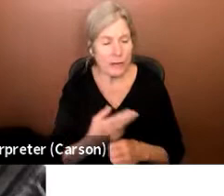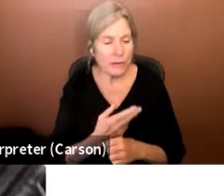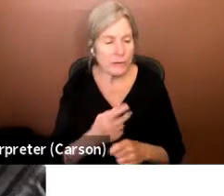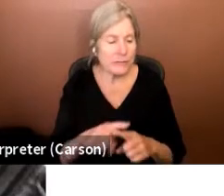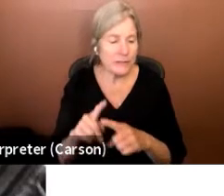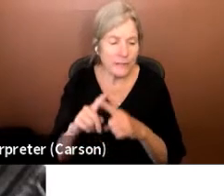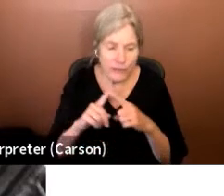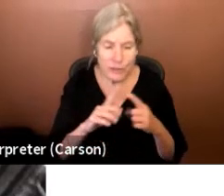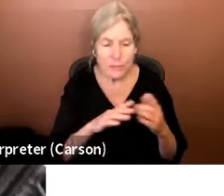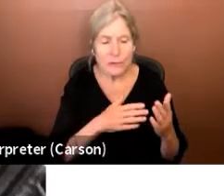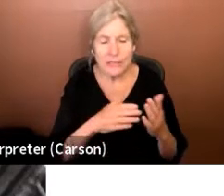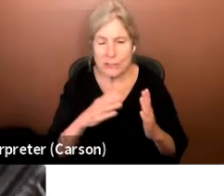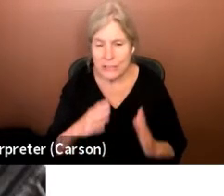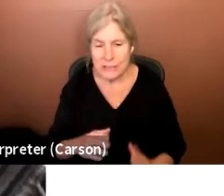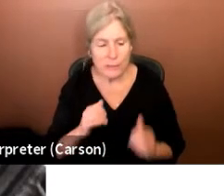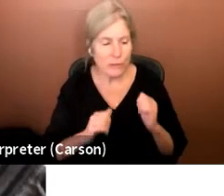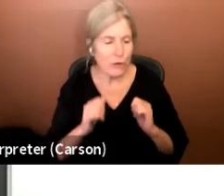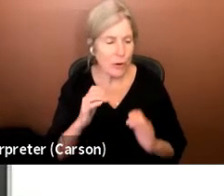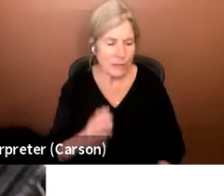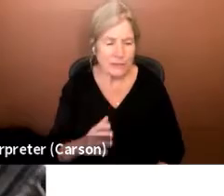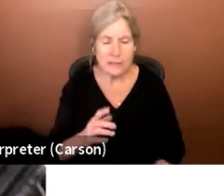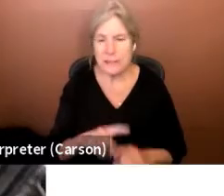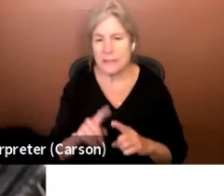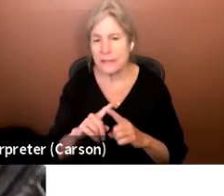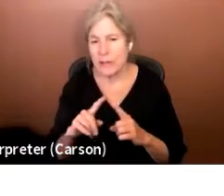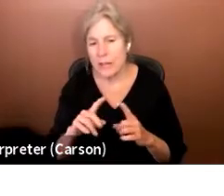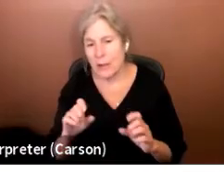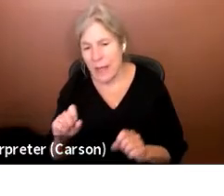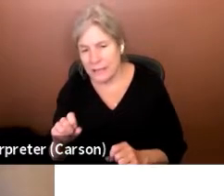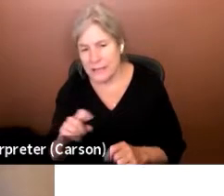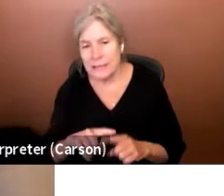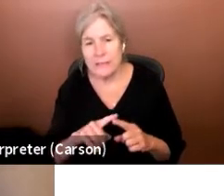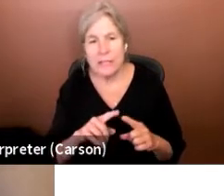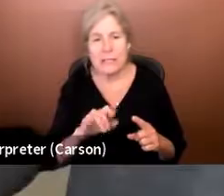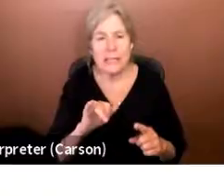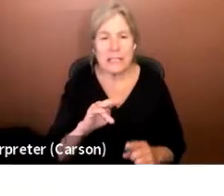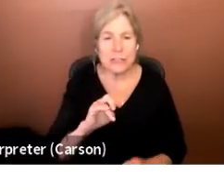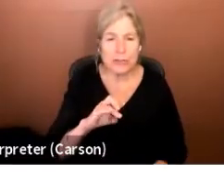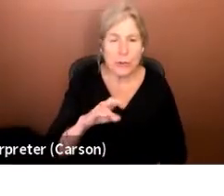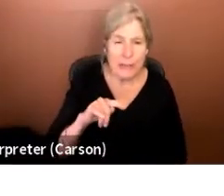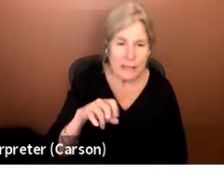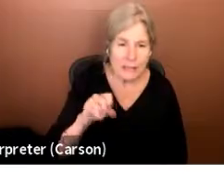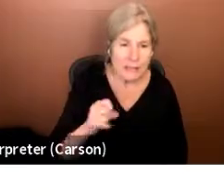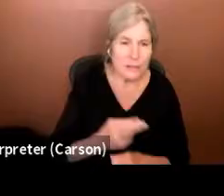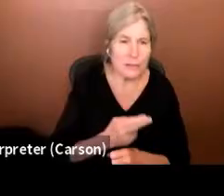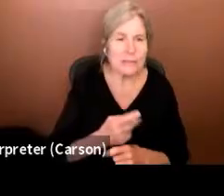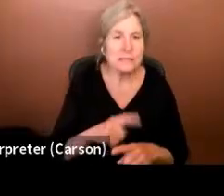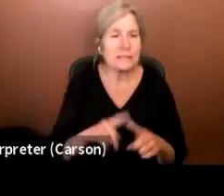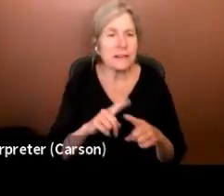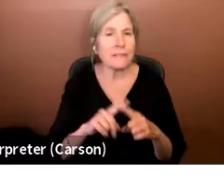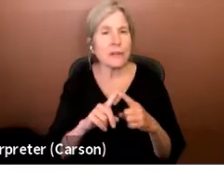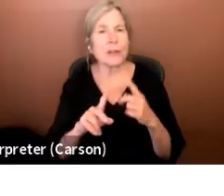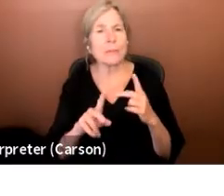different backgrounds, different capacities, different instrumentations, etc